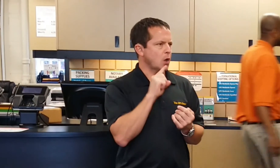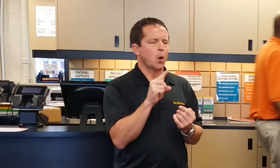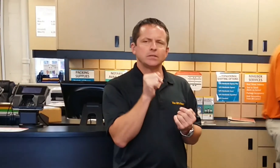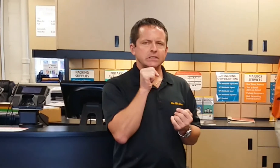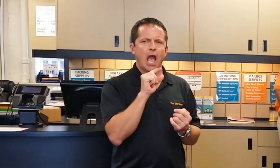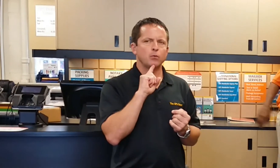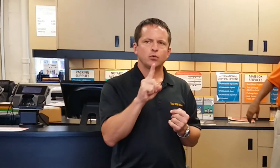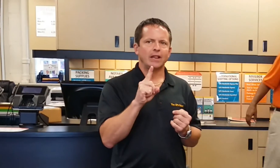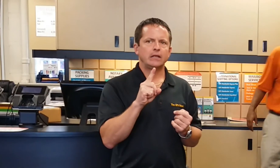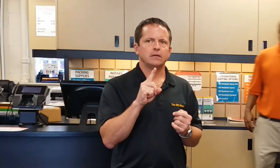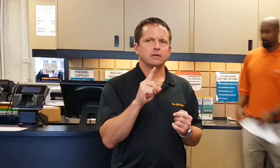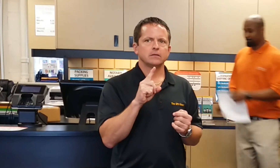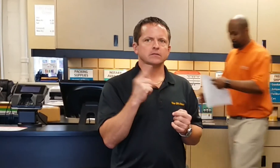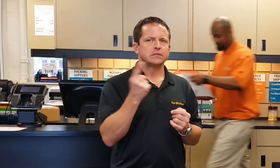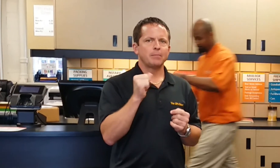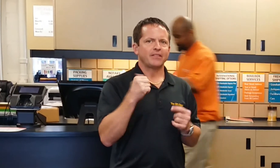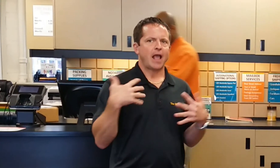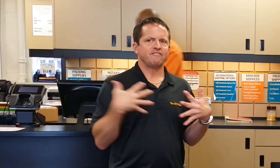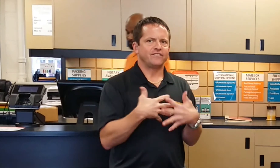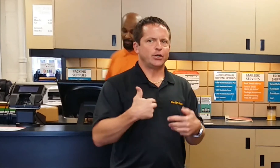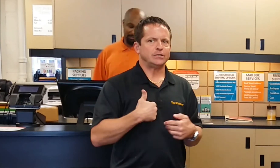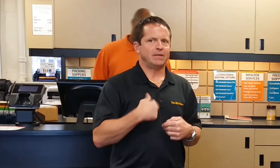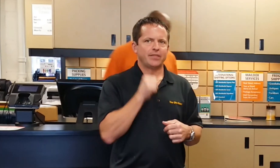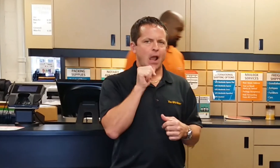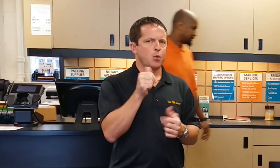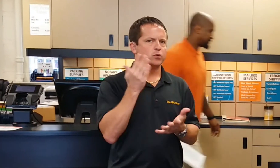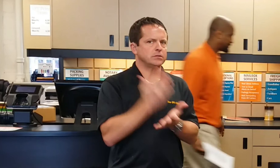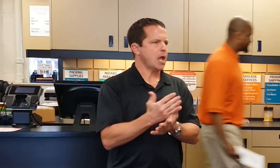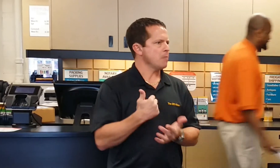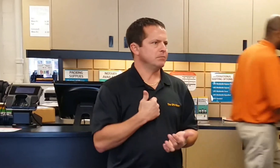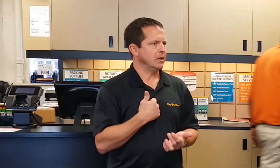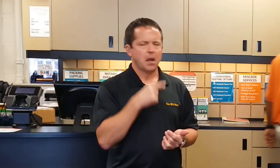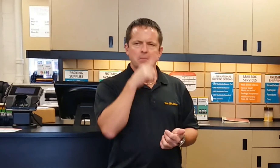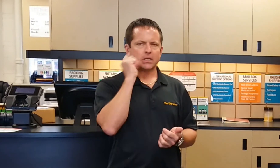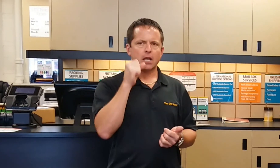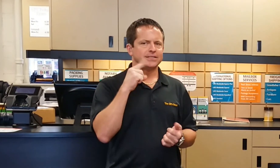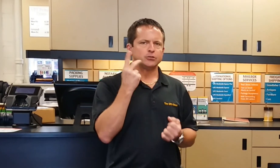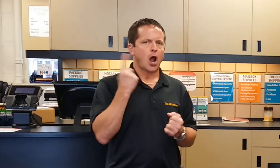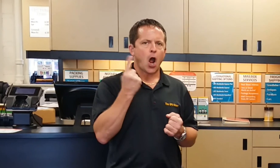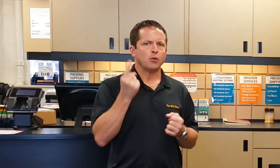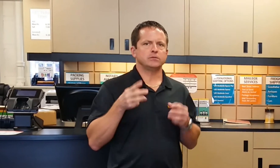So I have several options so really it's not something that scares me. It's not gonna stop me.